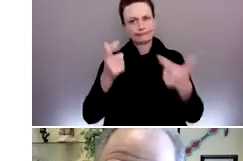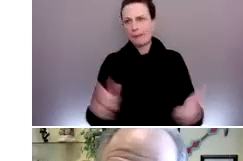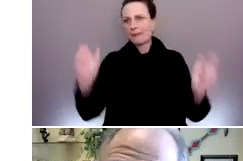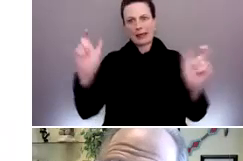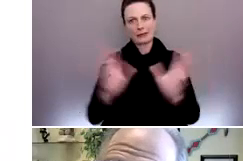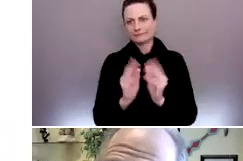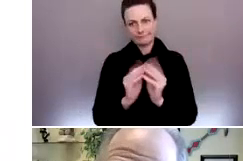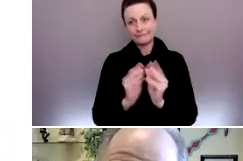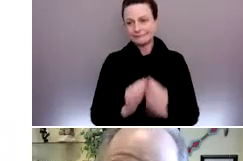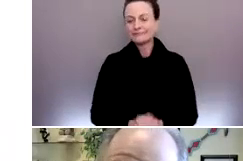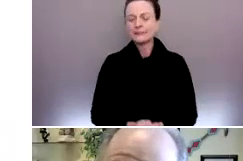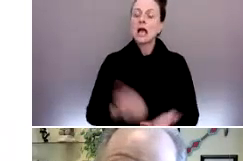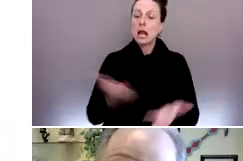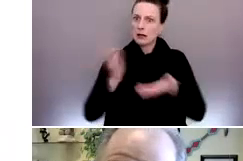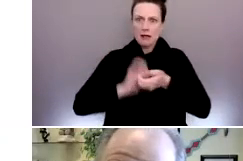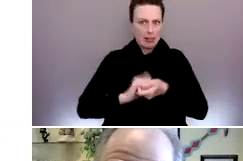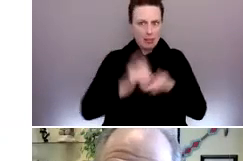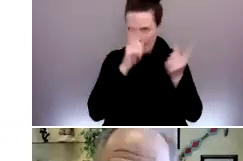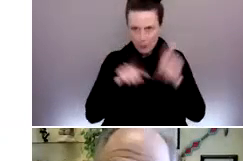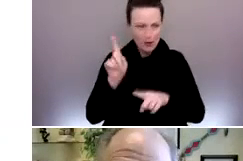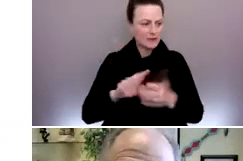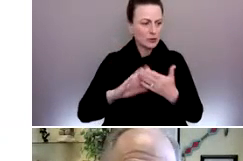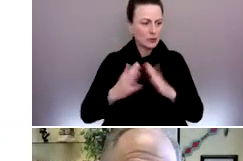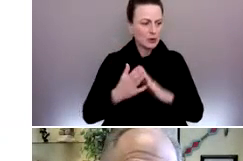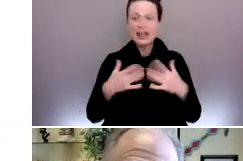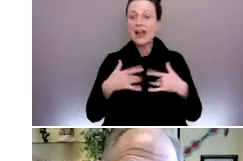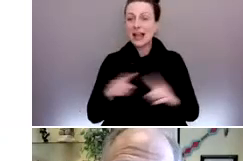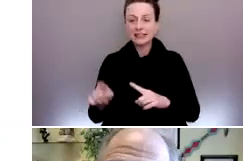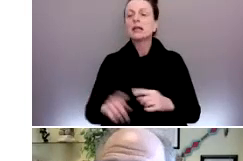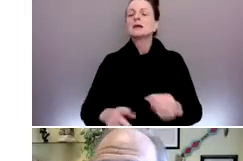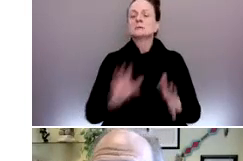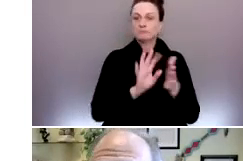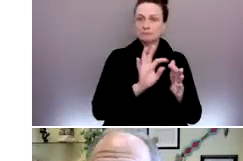collaborative community event that provides meaningful and culturally relevant resources